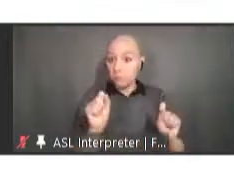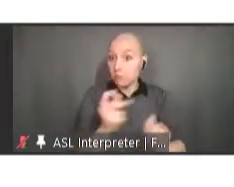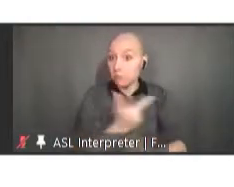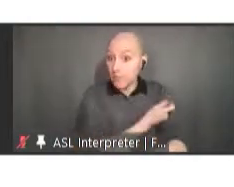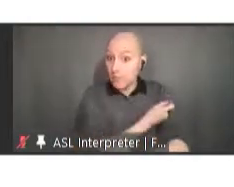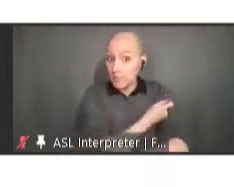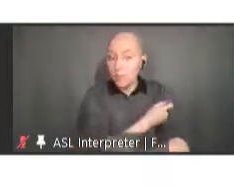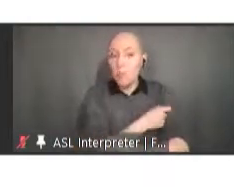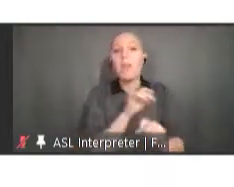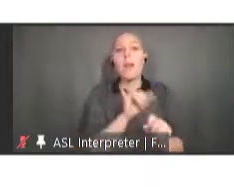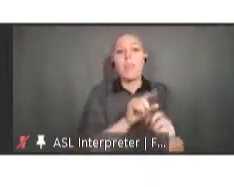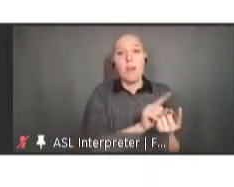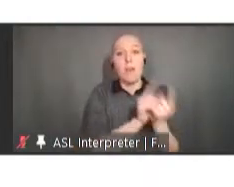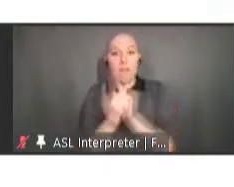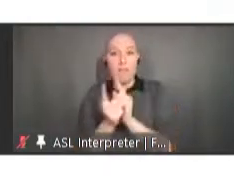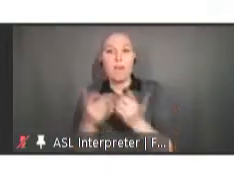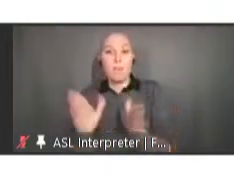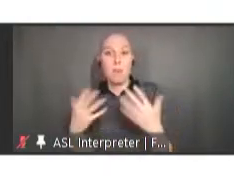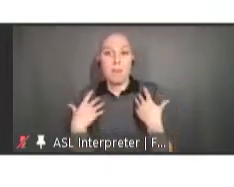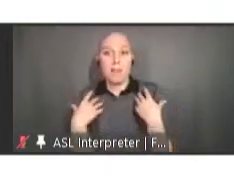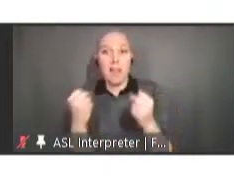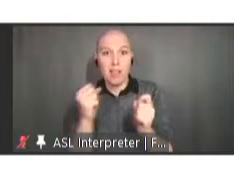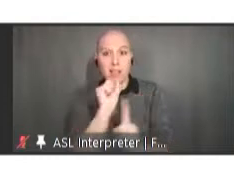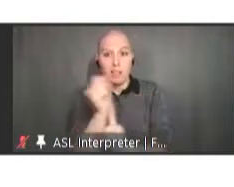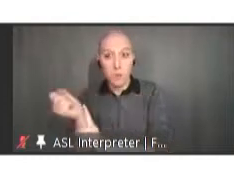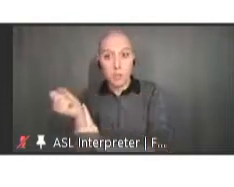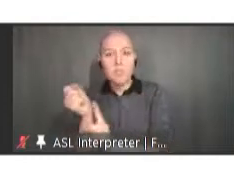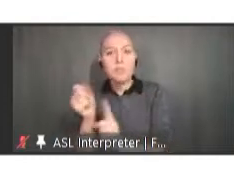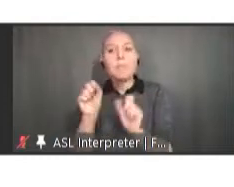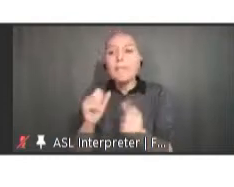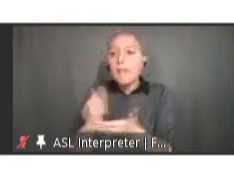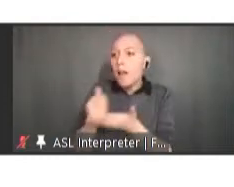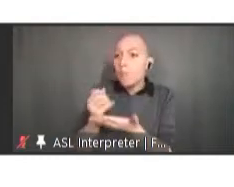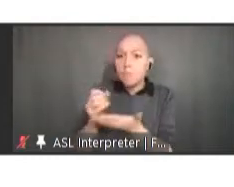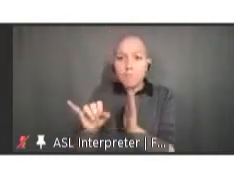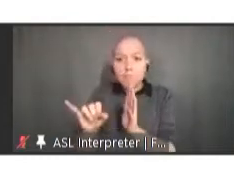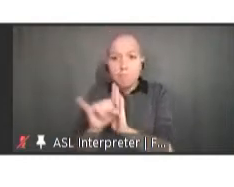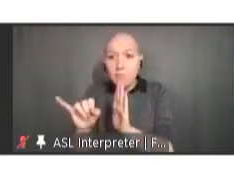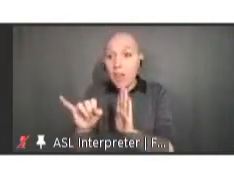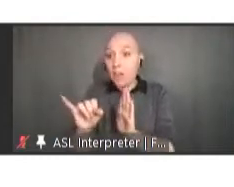such as identifying when a vaccine boost or prophylactic strategies may be needed. It